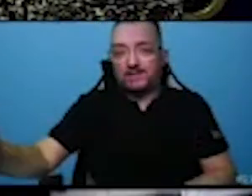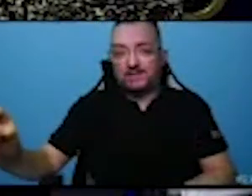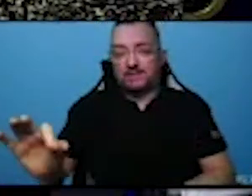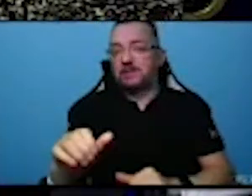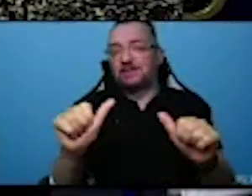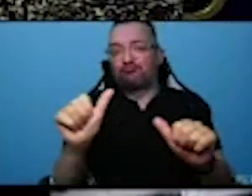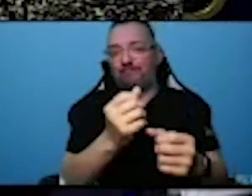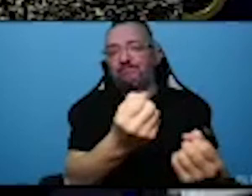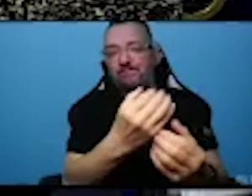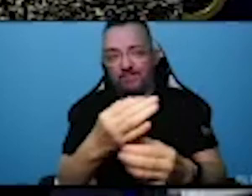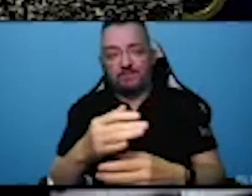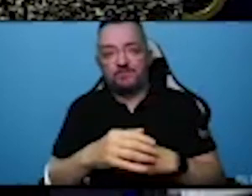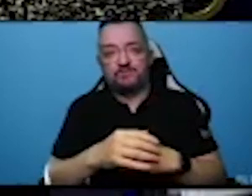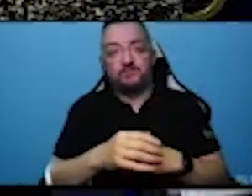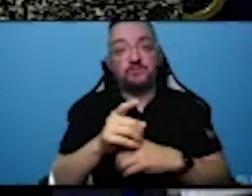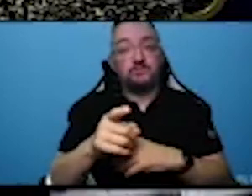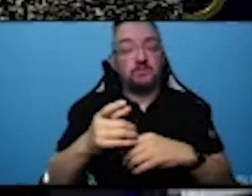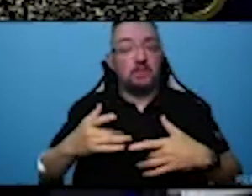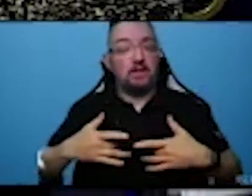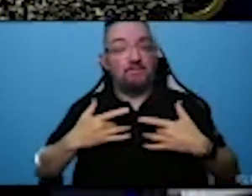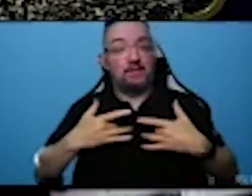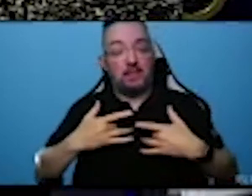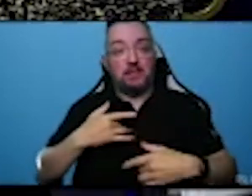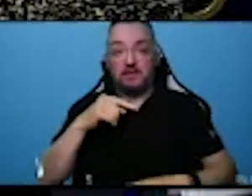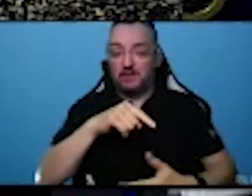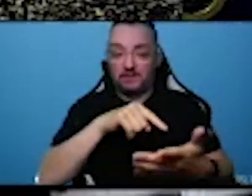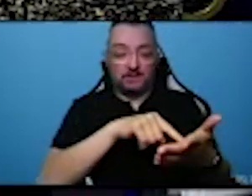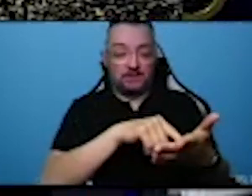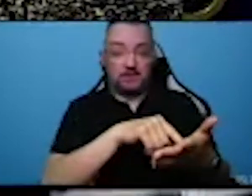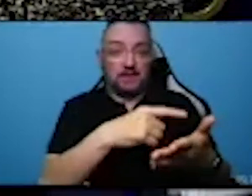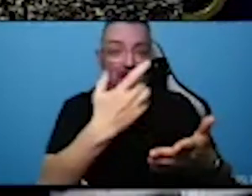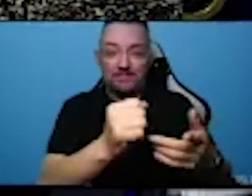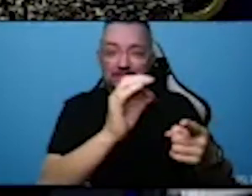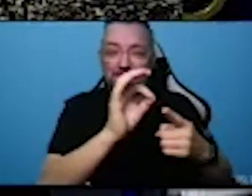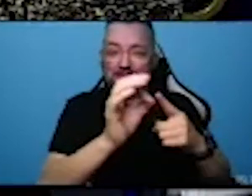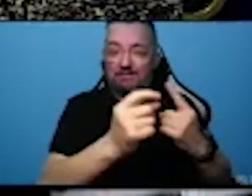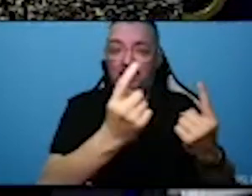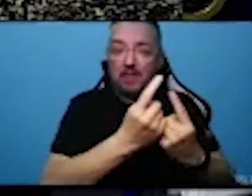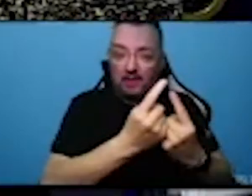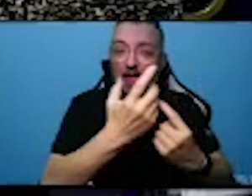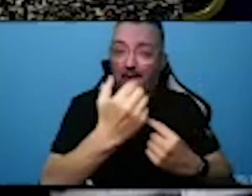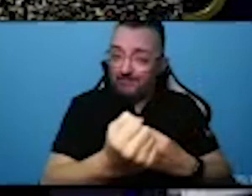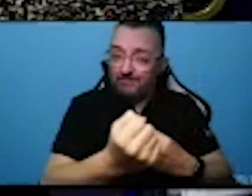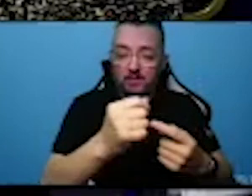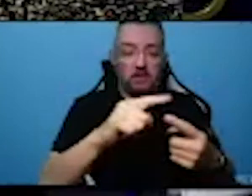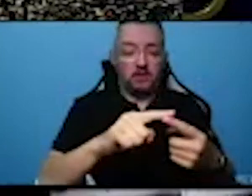you've got something here, which can be specific and in which you know, respect, would you want government to act?